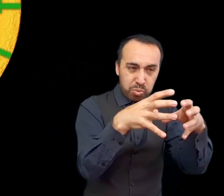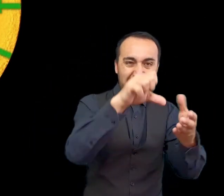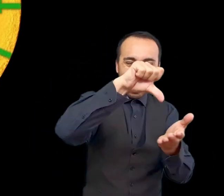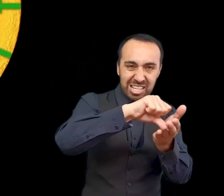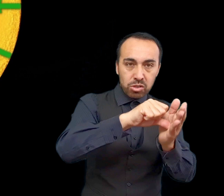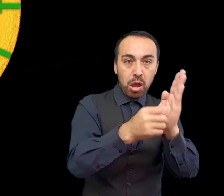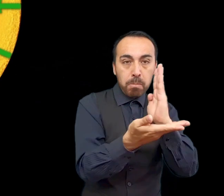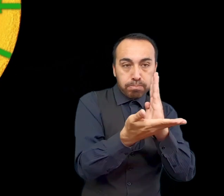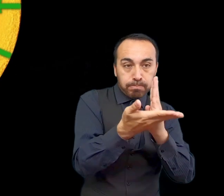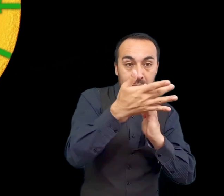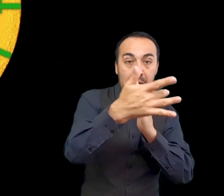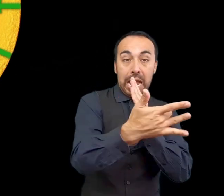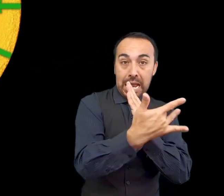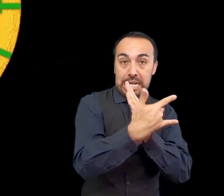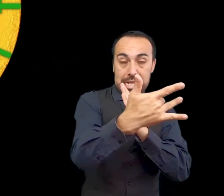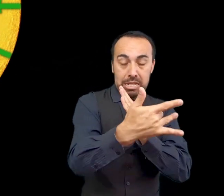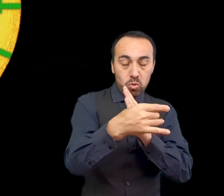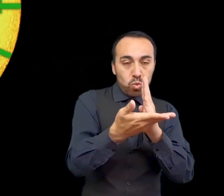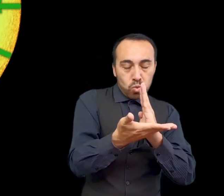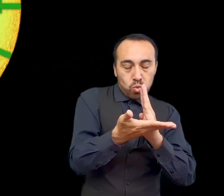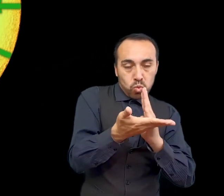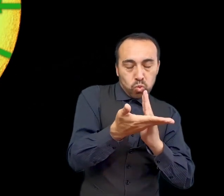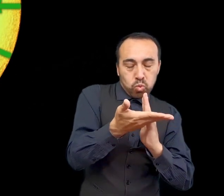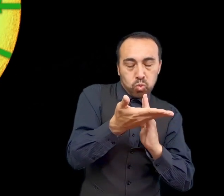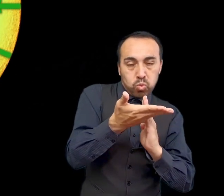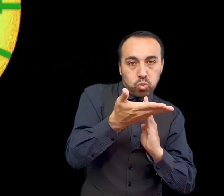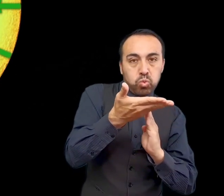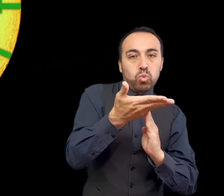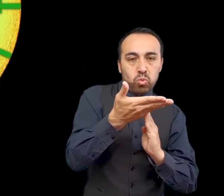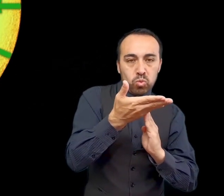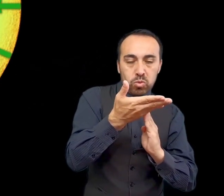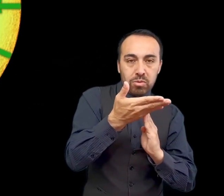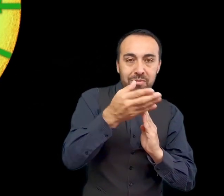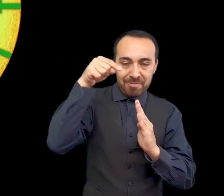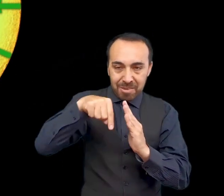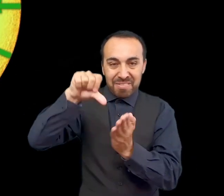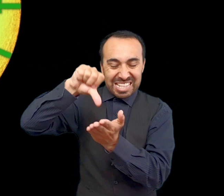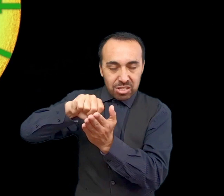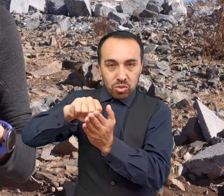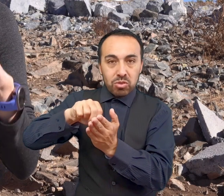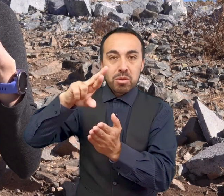nuclear fusion and, as a consequence, since it is an ideal gas, the pressure rises, containing the gravitational collapse.